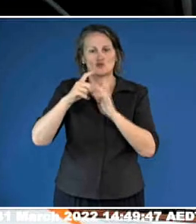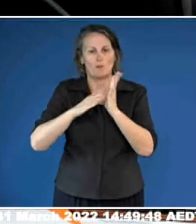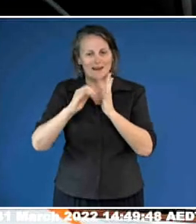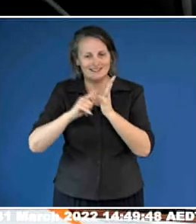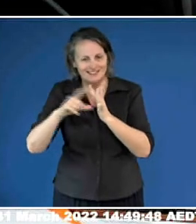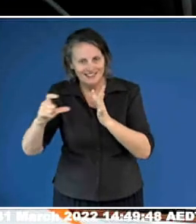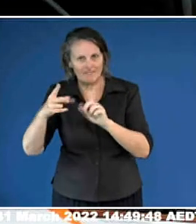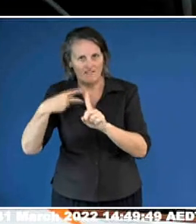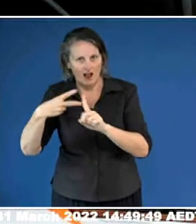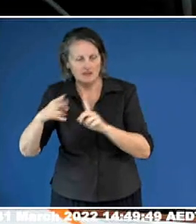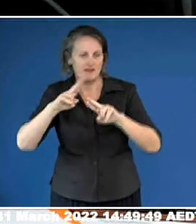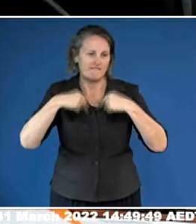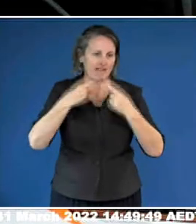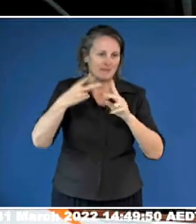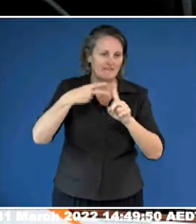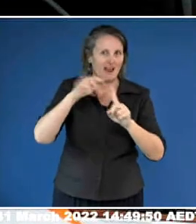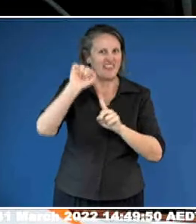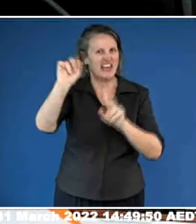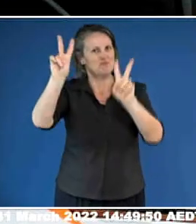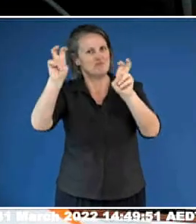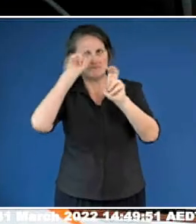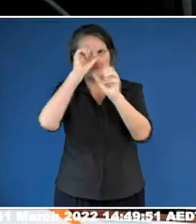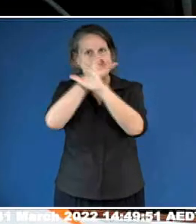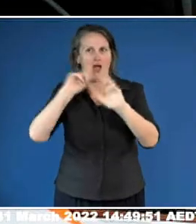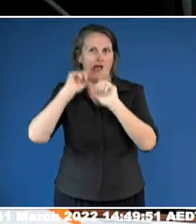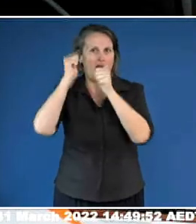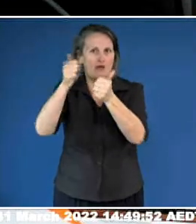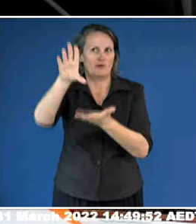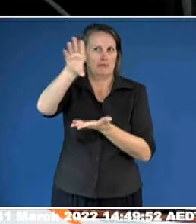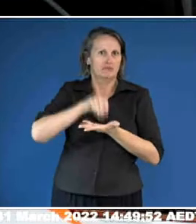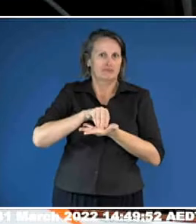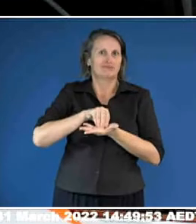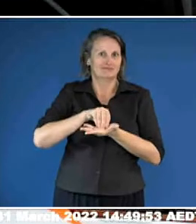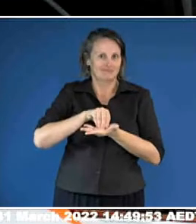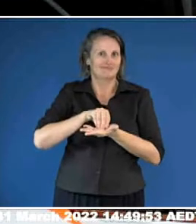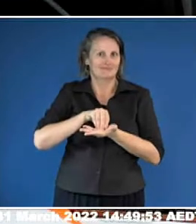that may be something that the Royal Commission might want to consider in terms of